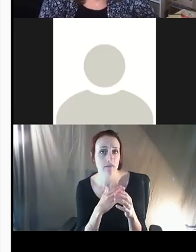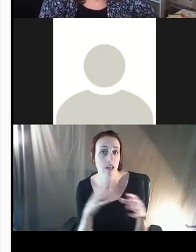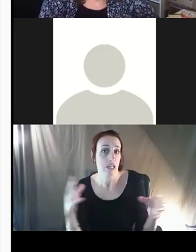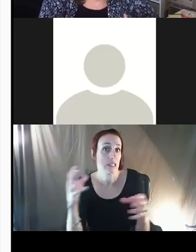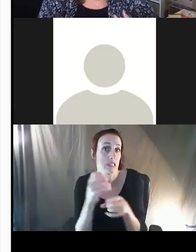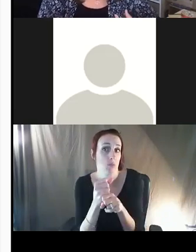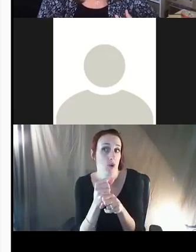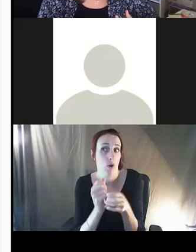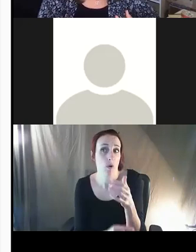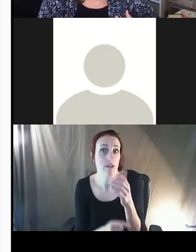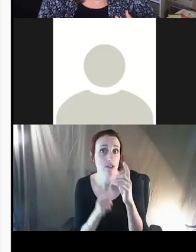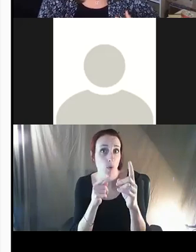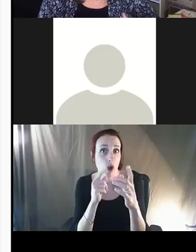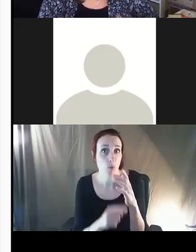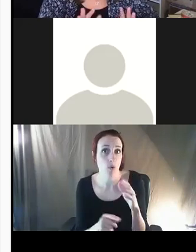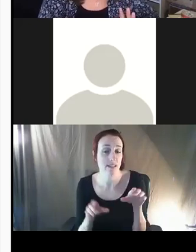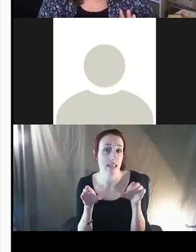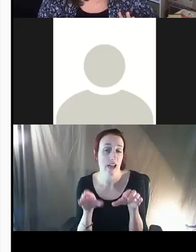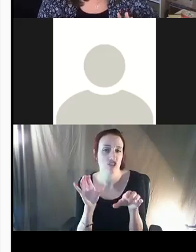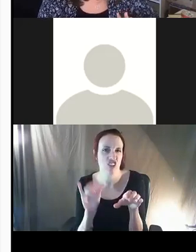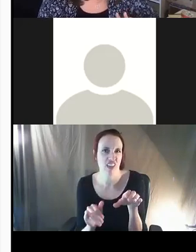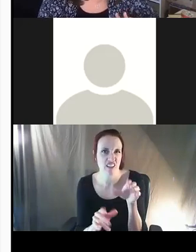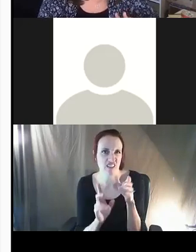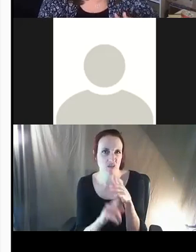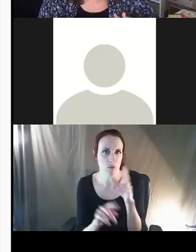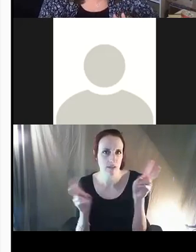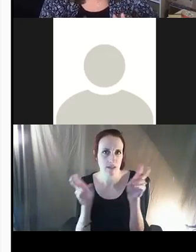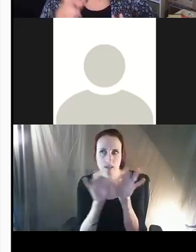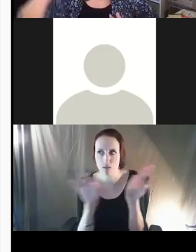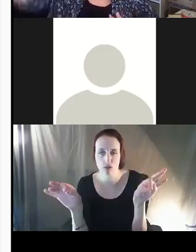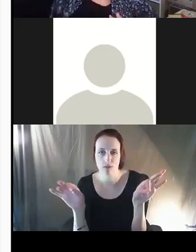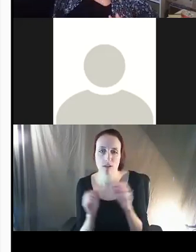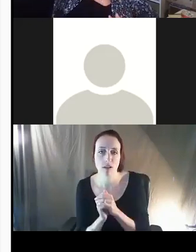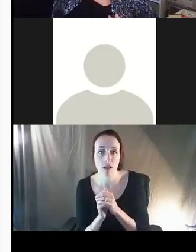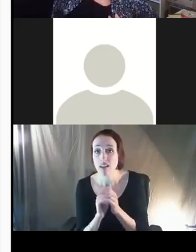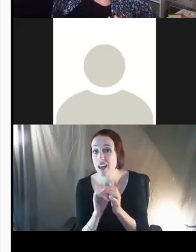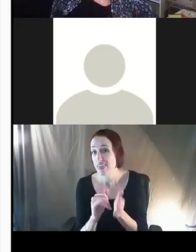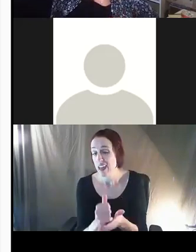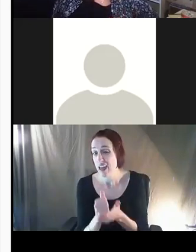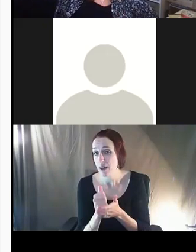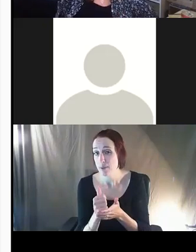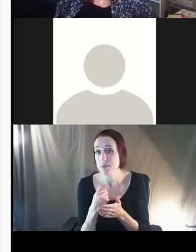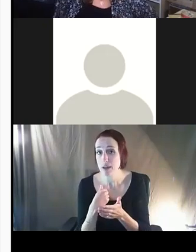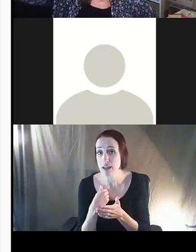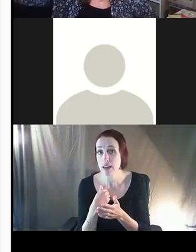needed make all the difference in the world in me getting somebody above me to respond in a way